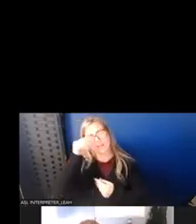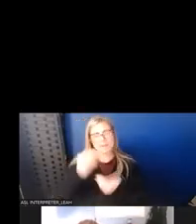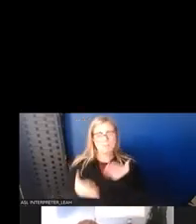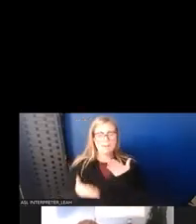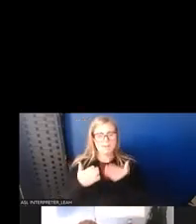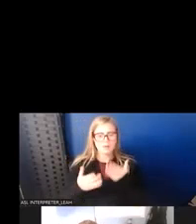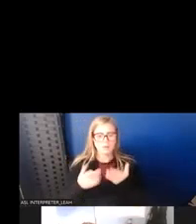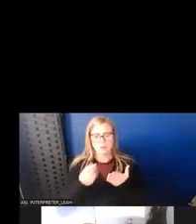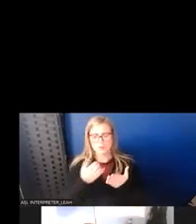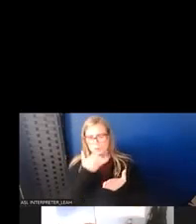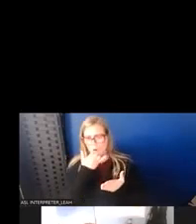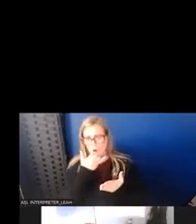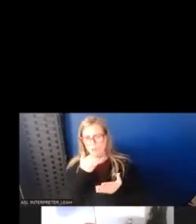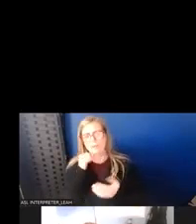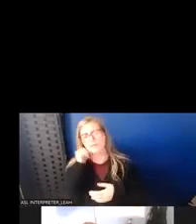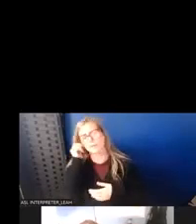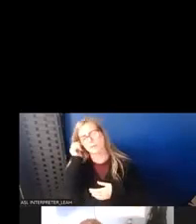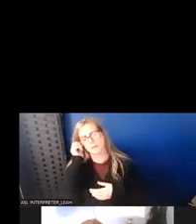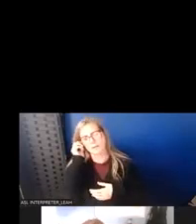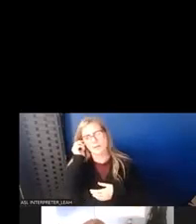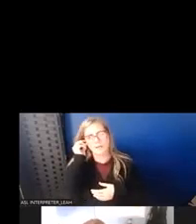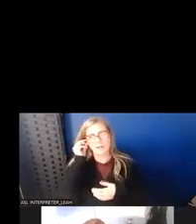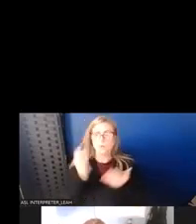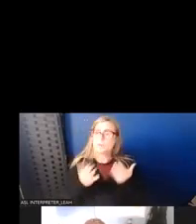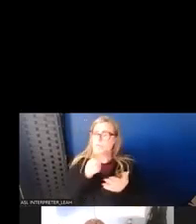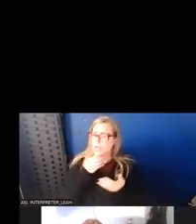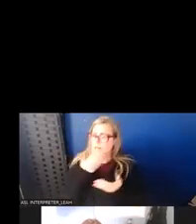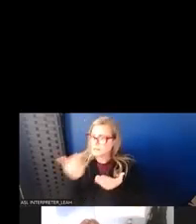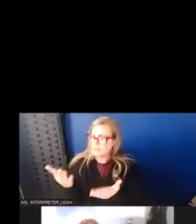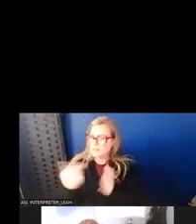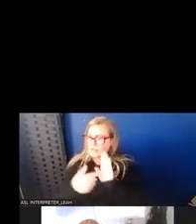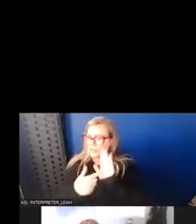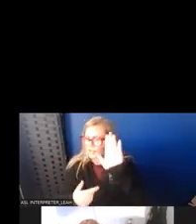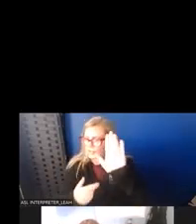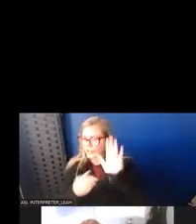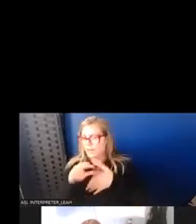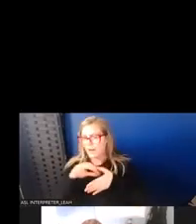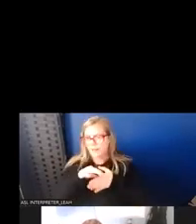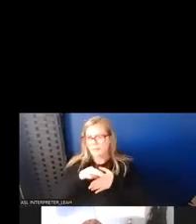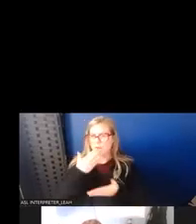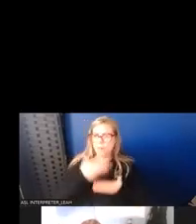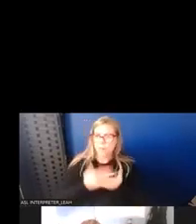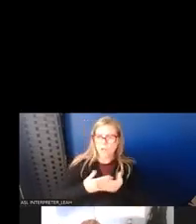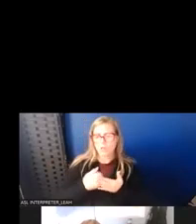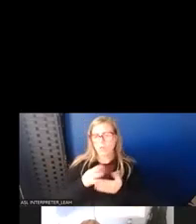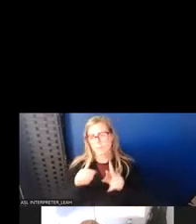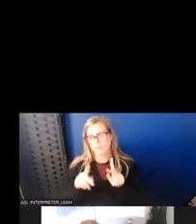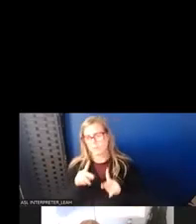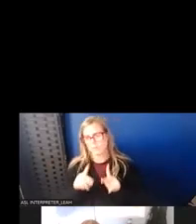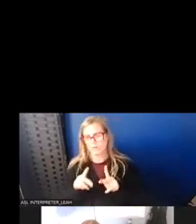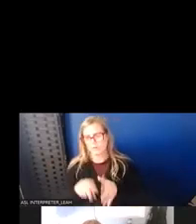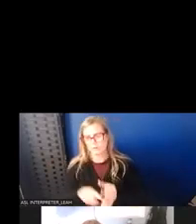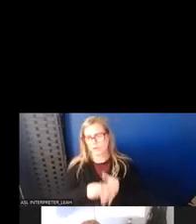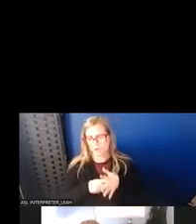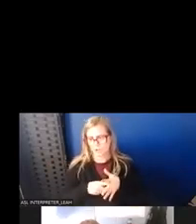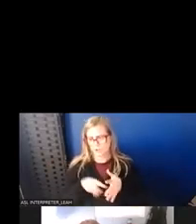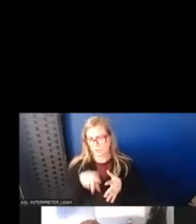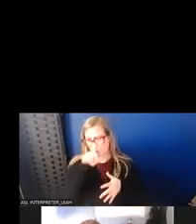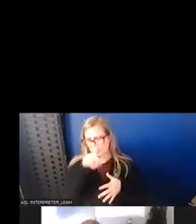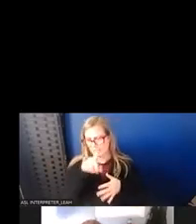Did we not deliver our content well? Or is it perhaps that people started to really think about,